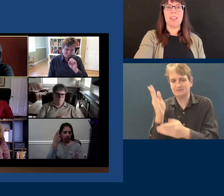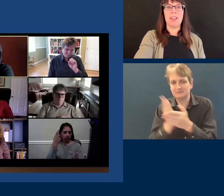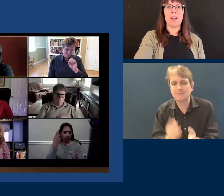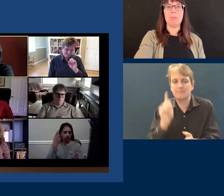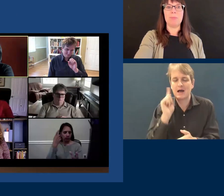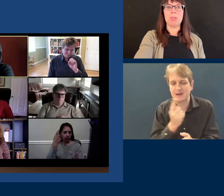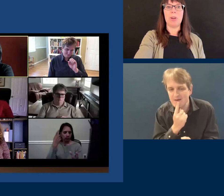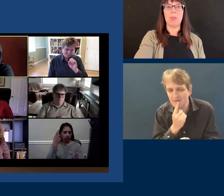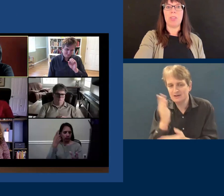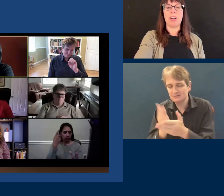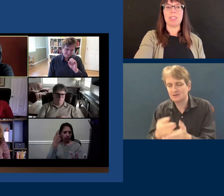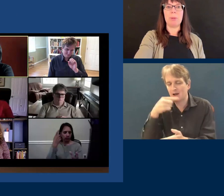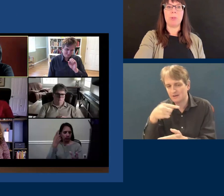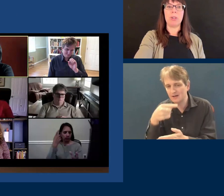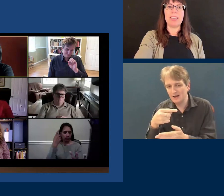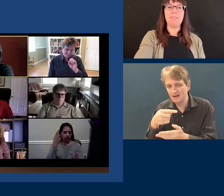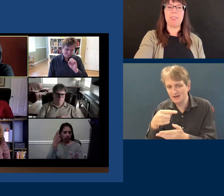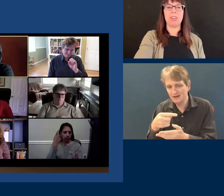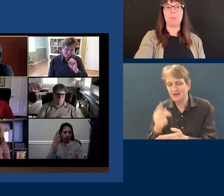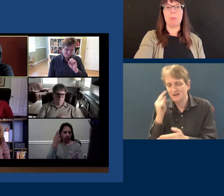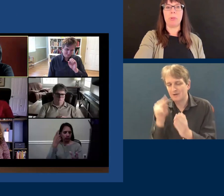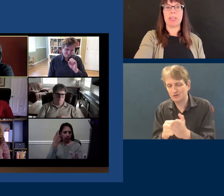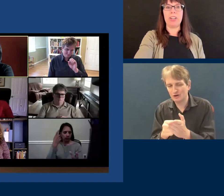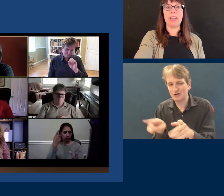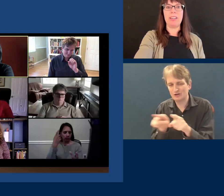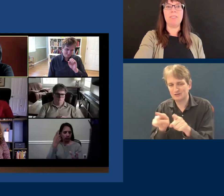There are some people who are deaf. There are some people who are hearing.